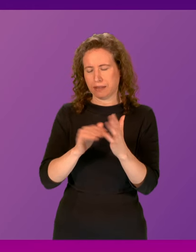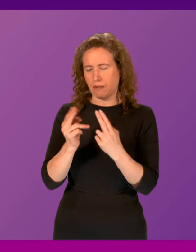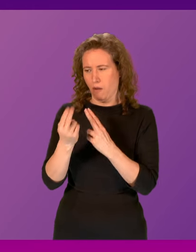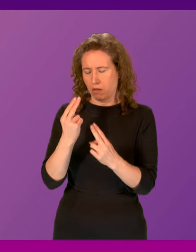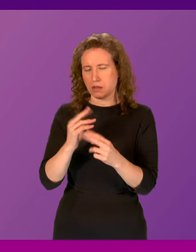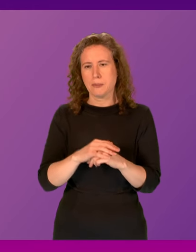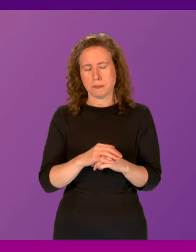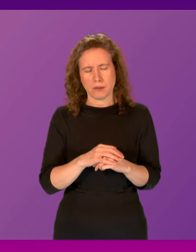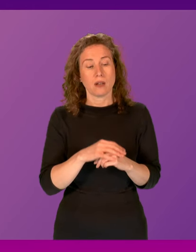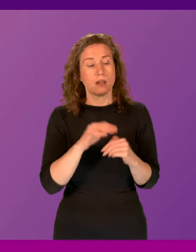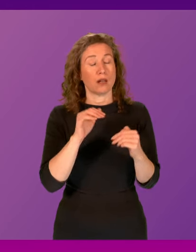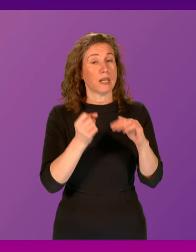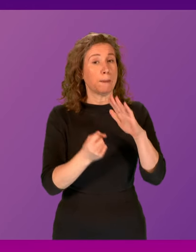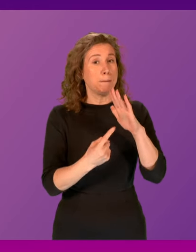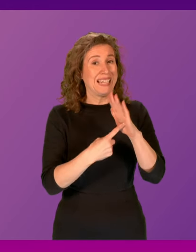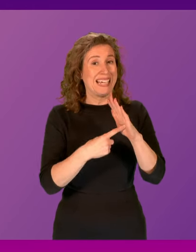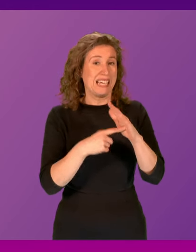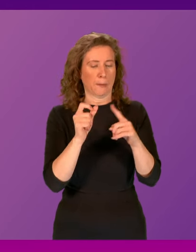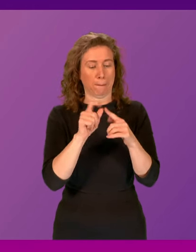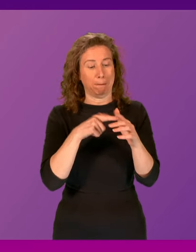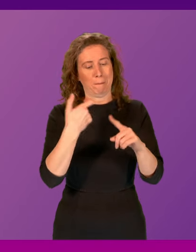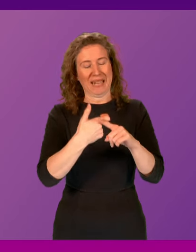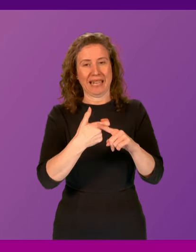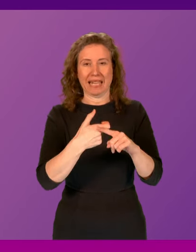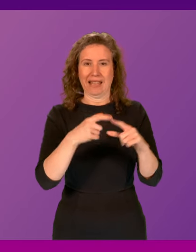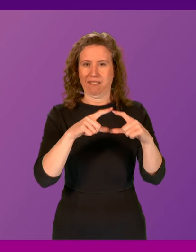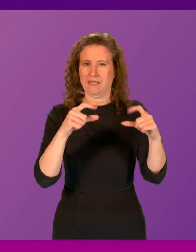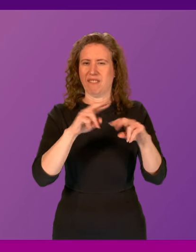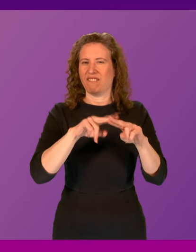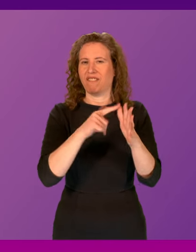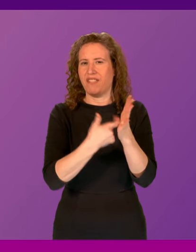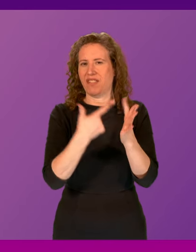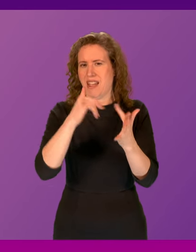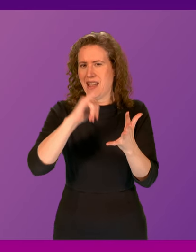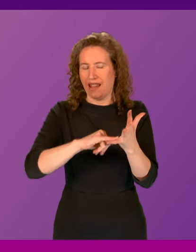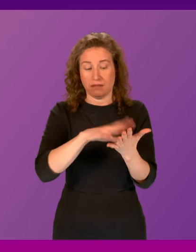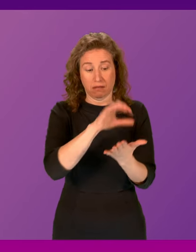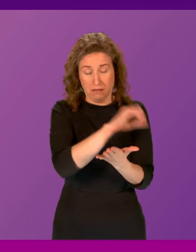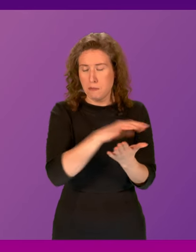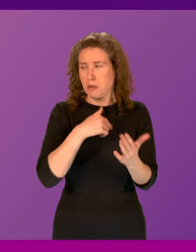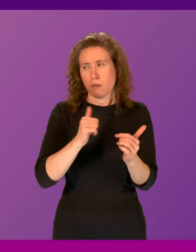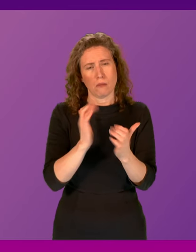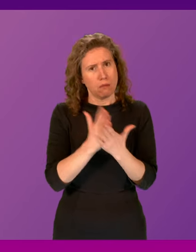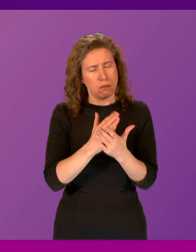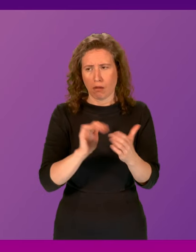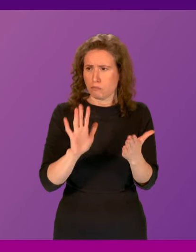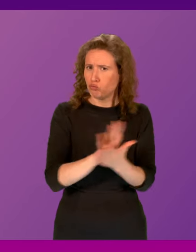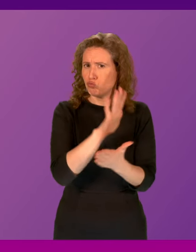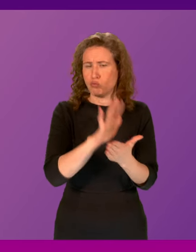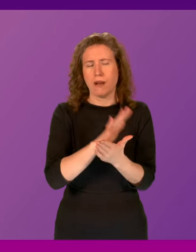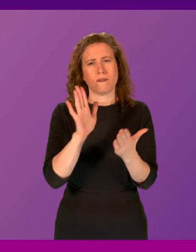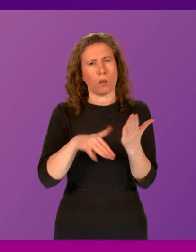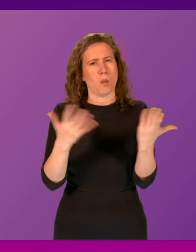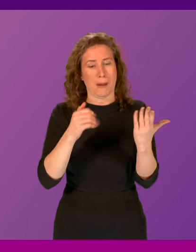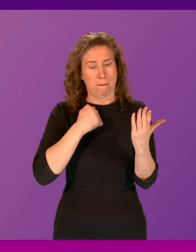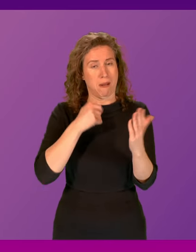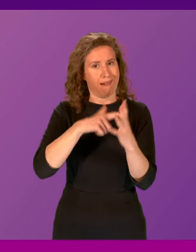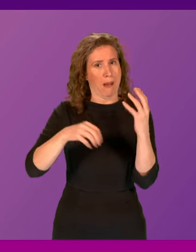The removal of peak fares has been greatly welcomed by my constituents and by tens of